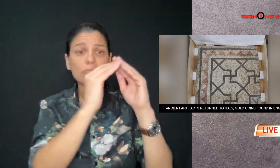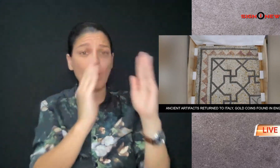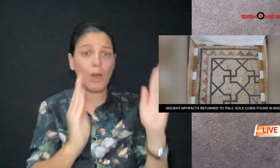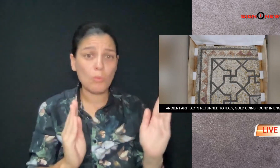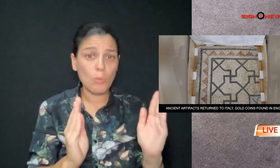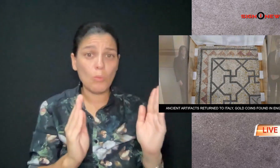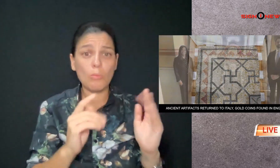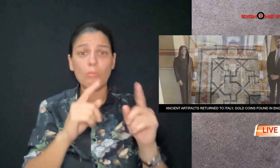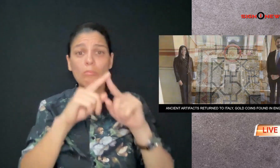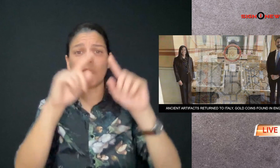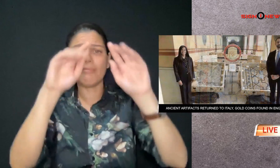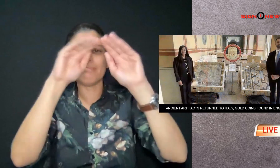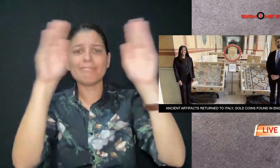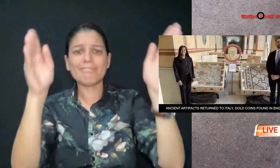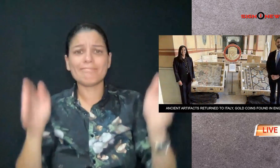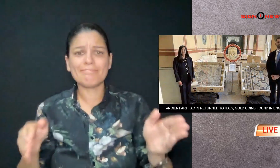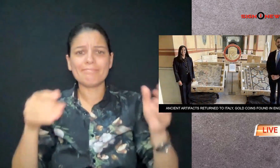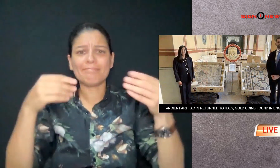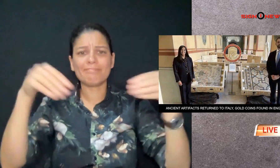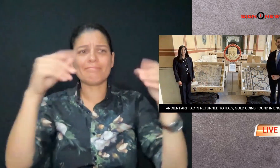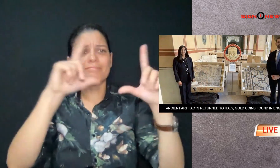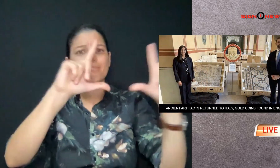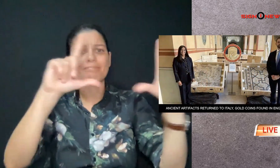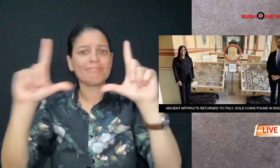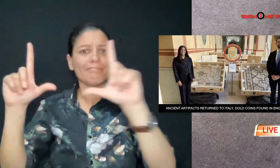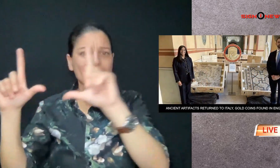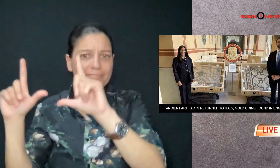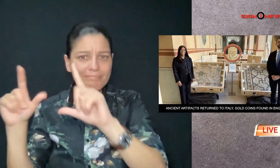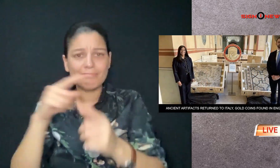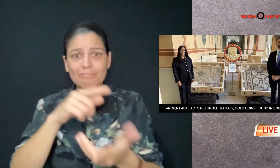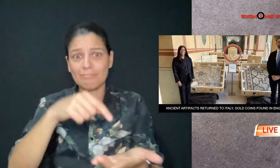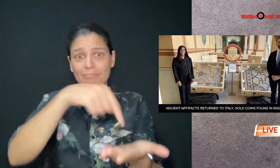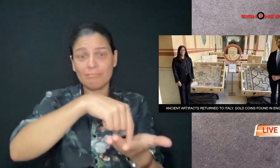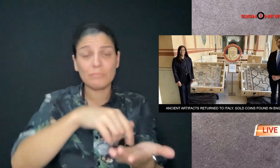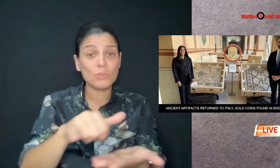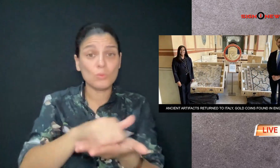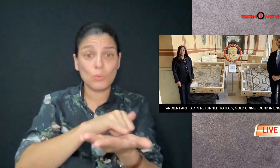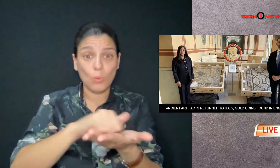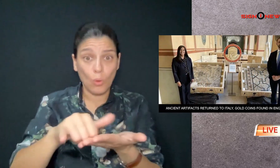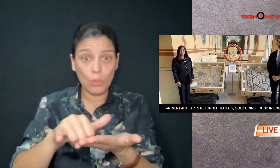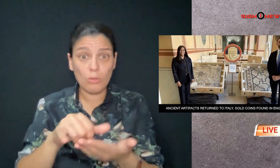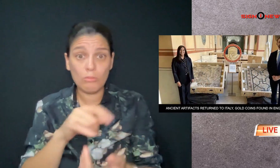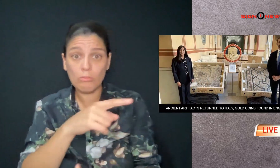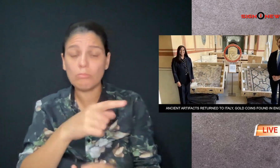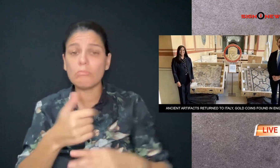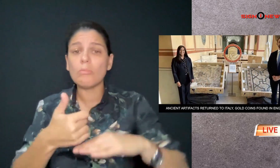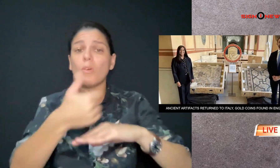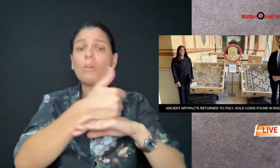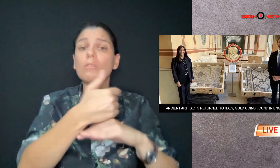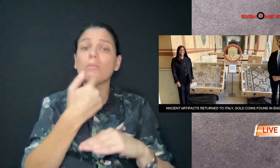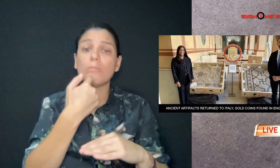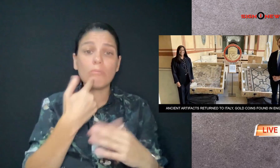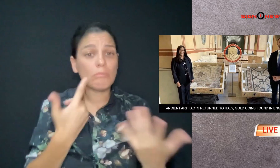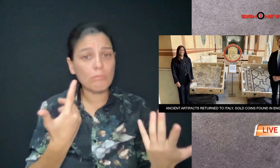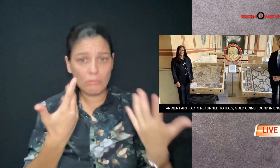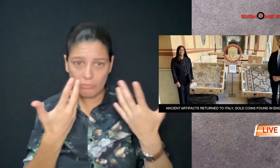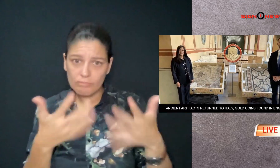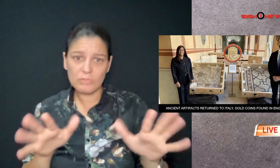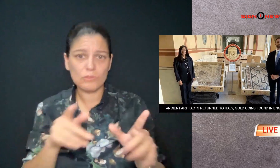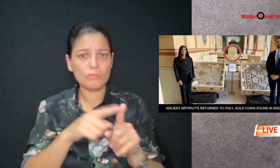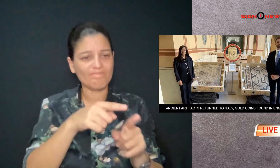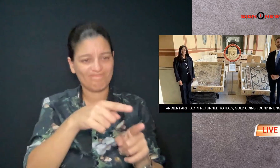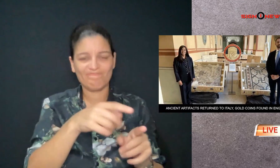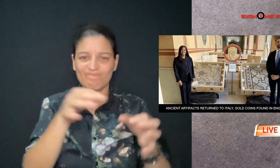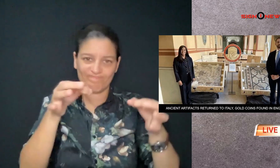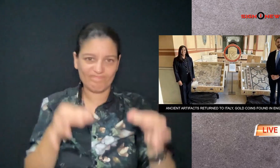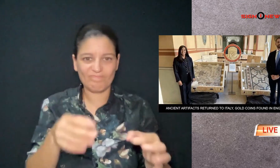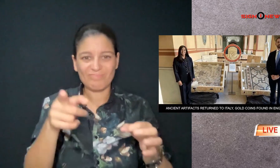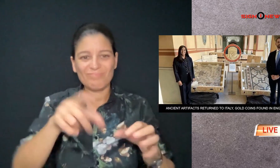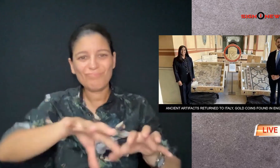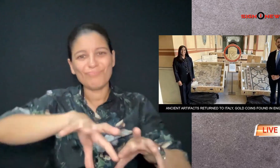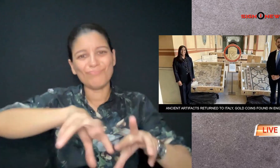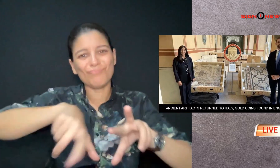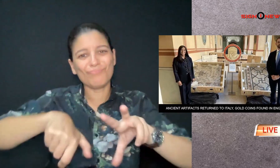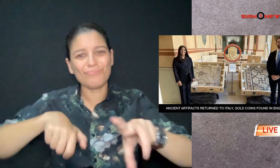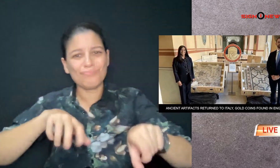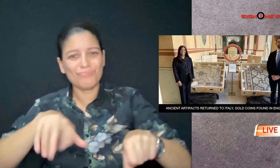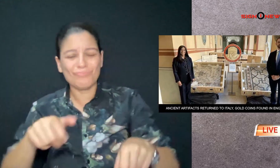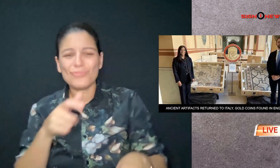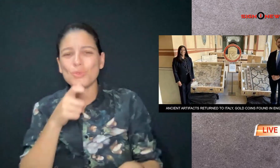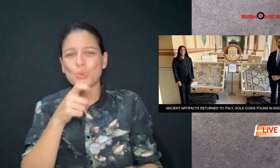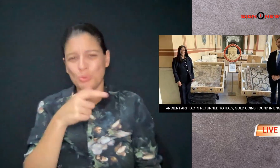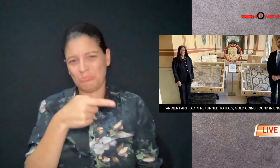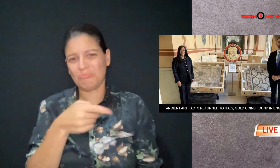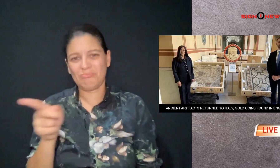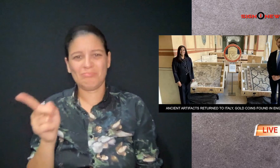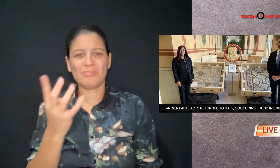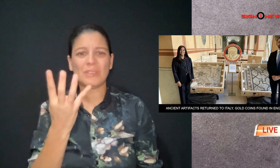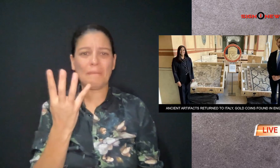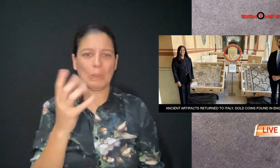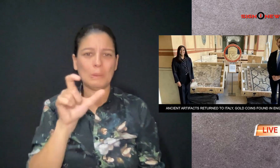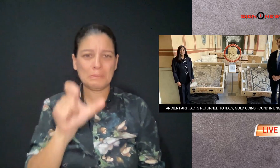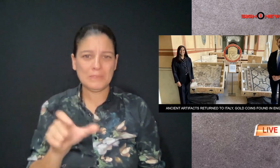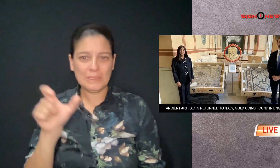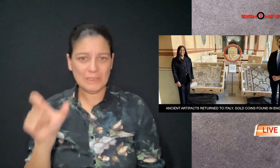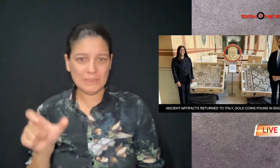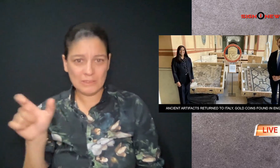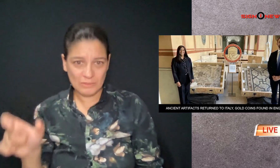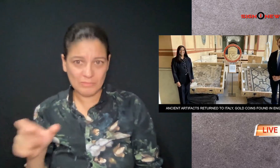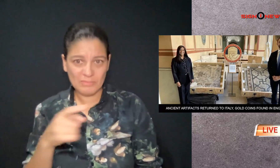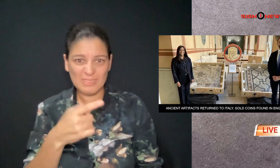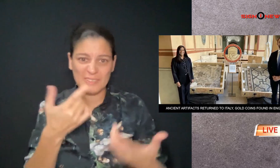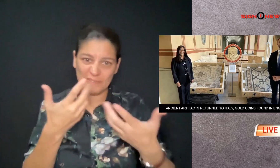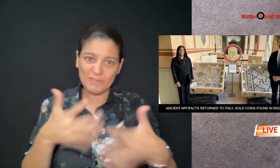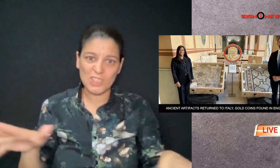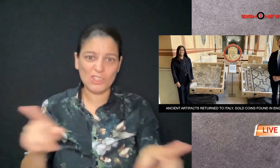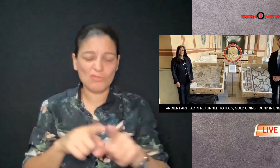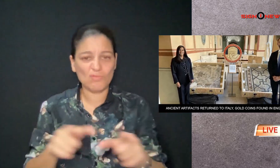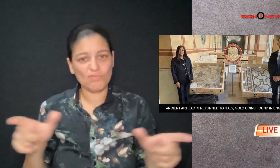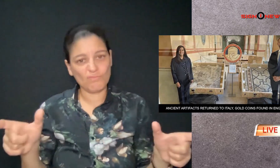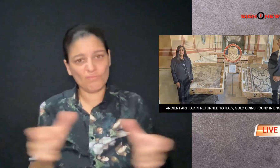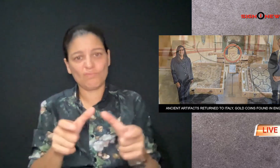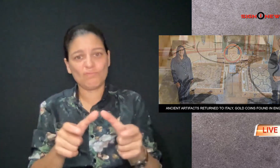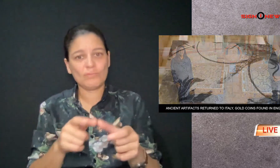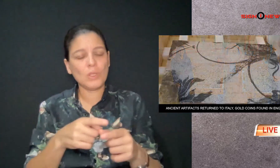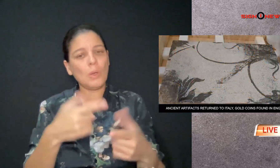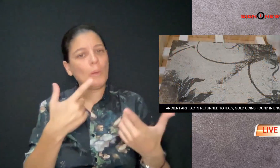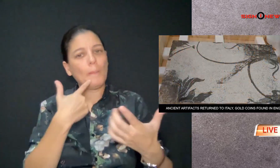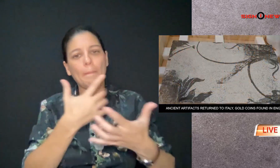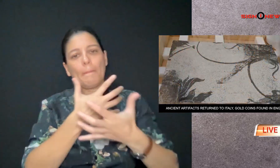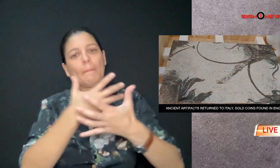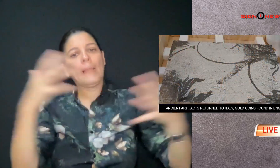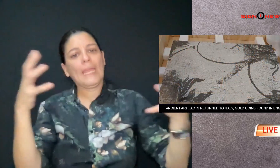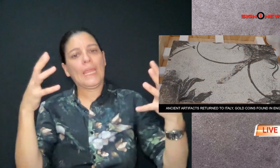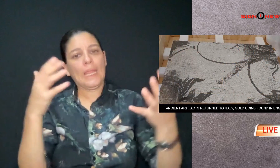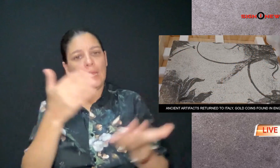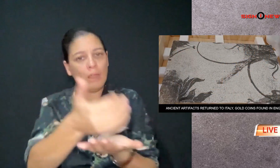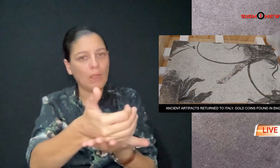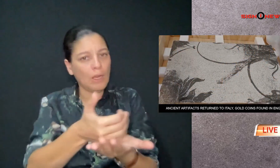and galleries across New York City authority say the items were stolen by four individuals